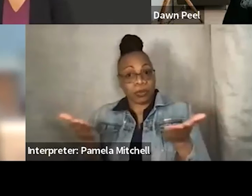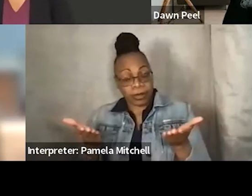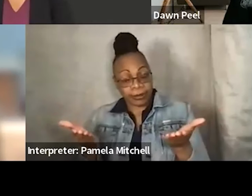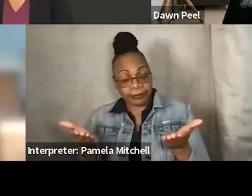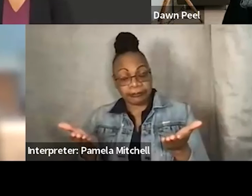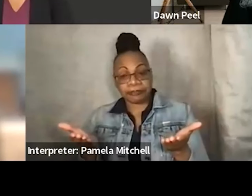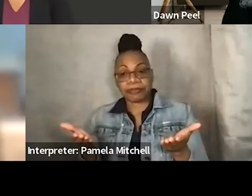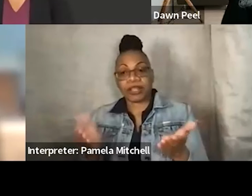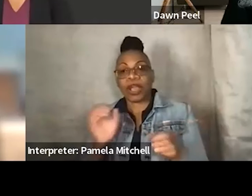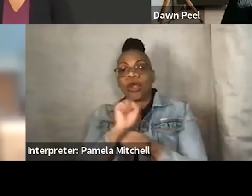working with our providers,